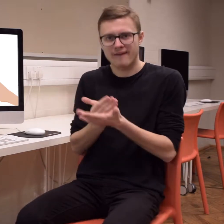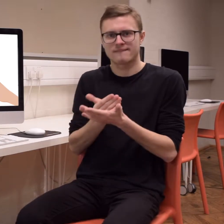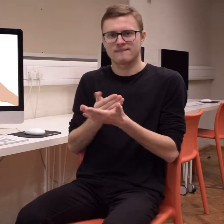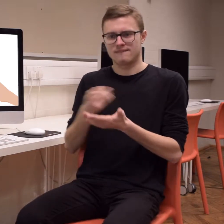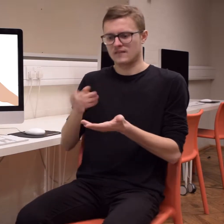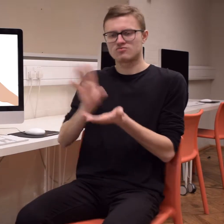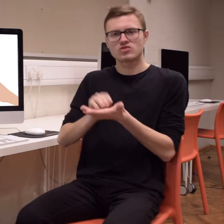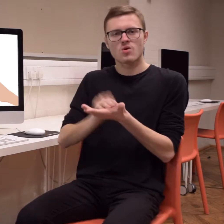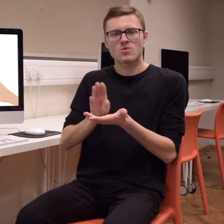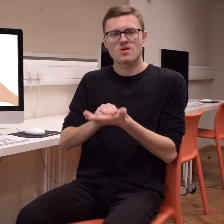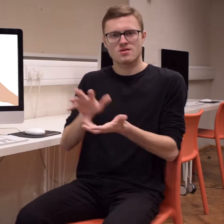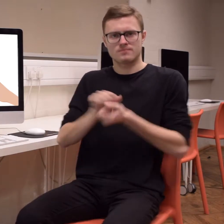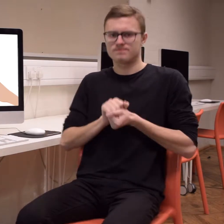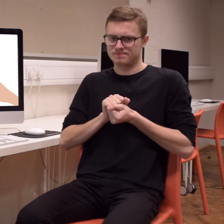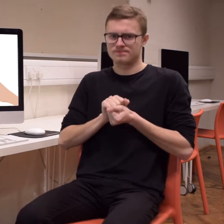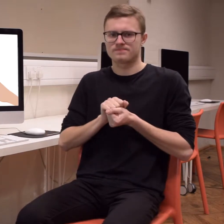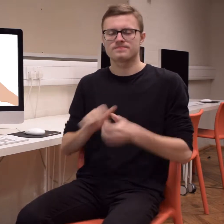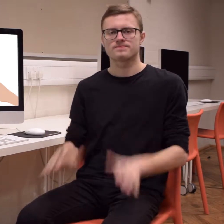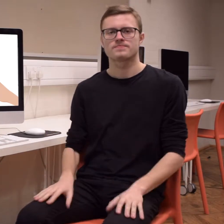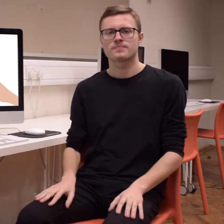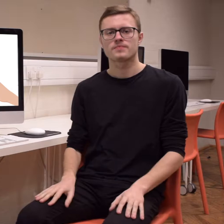them so you have a record of what was said.